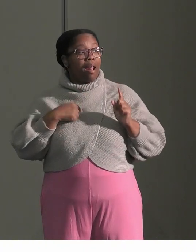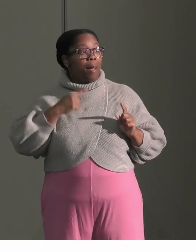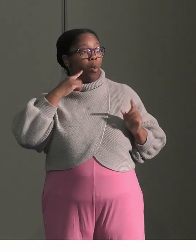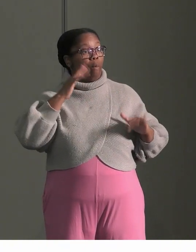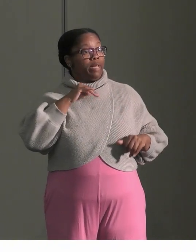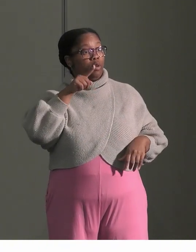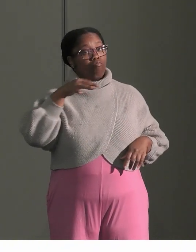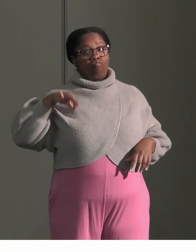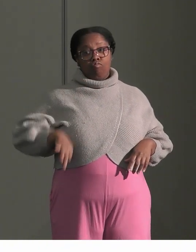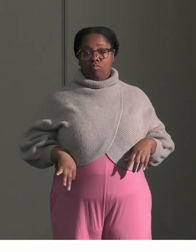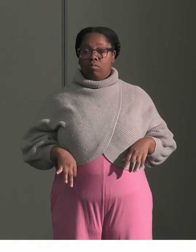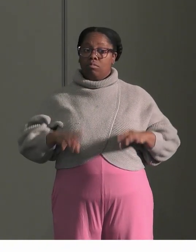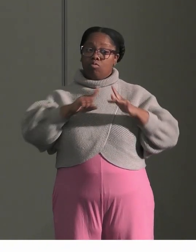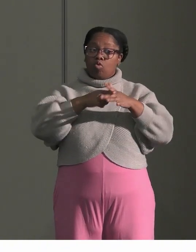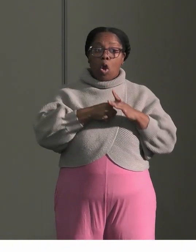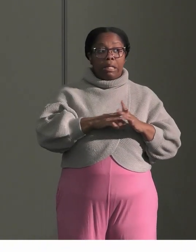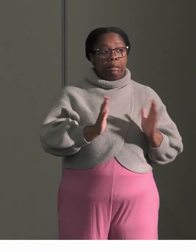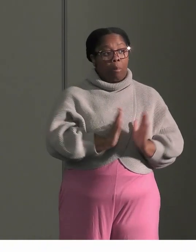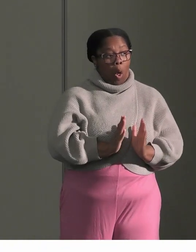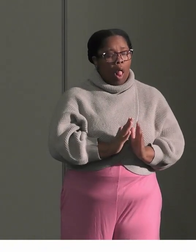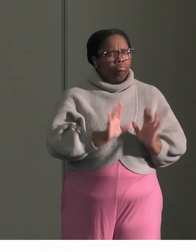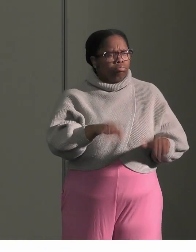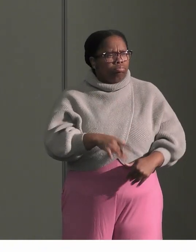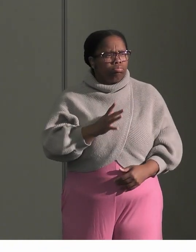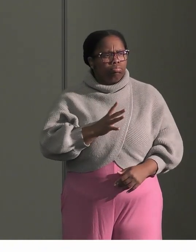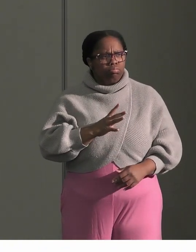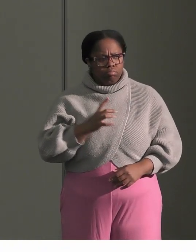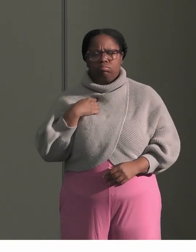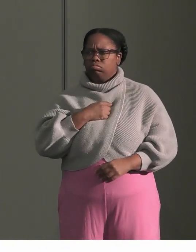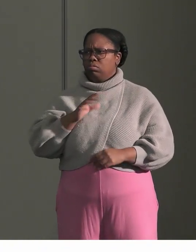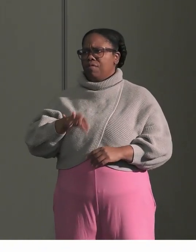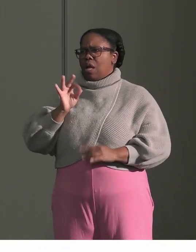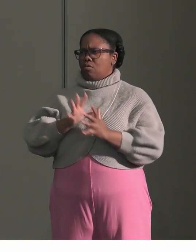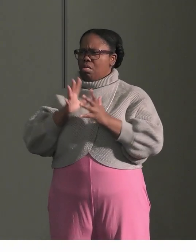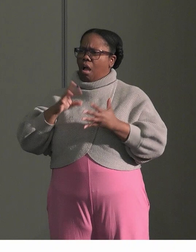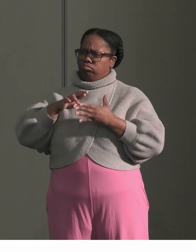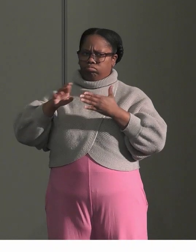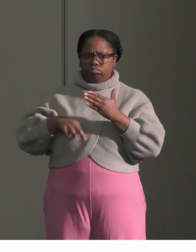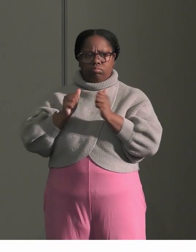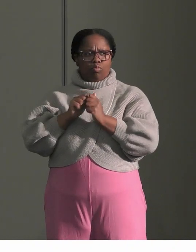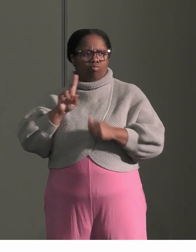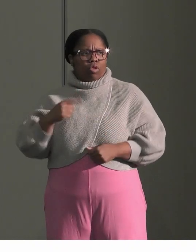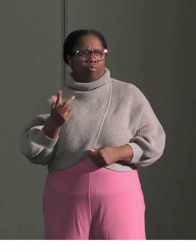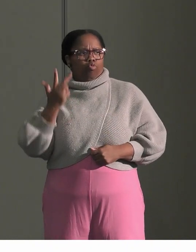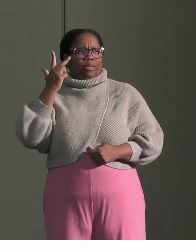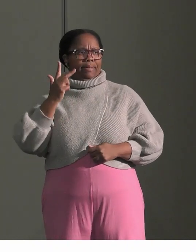starting small is okay. We found a lot of findings with just three users. But also,